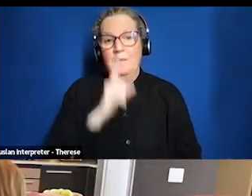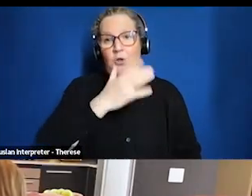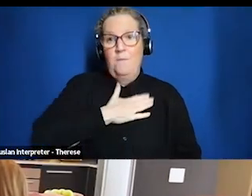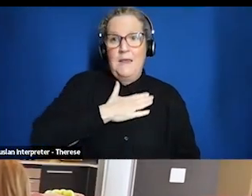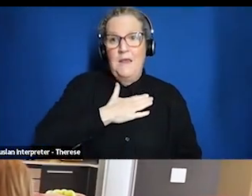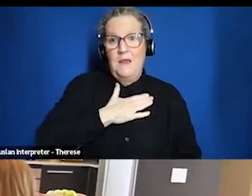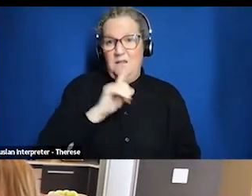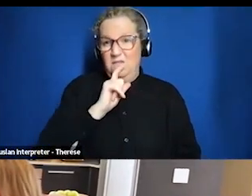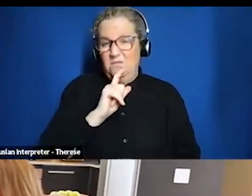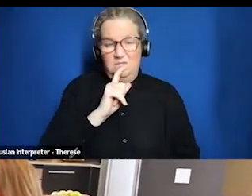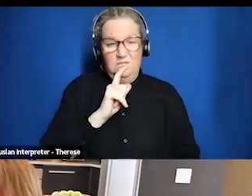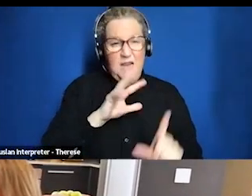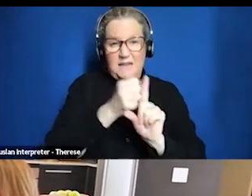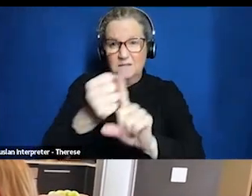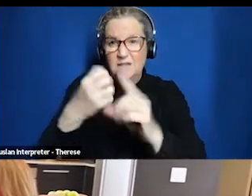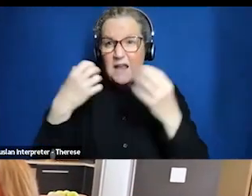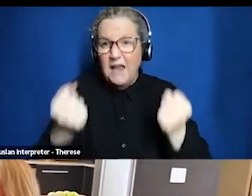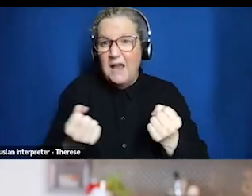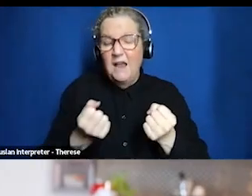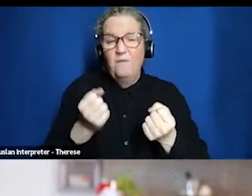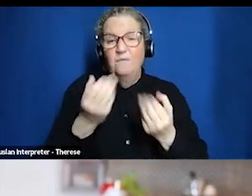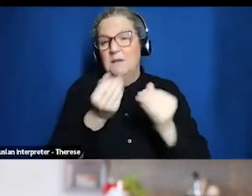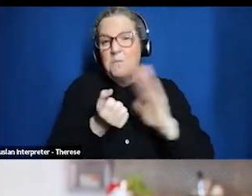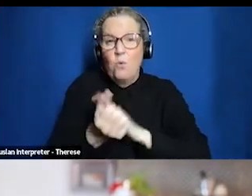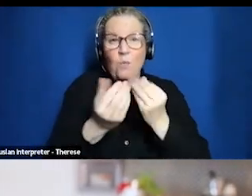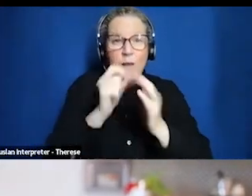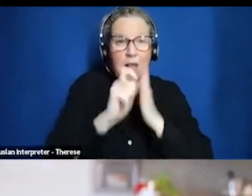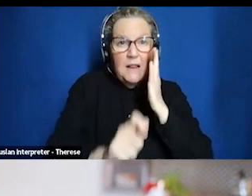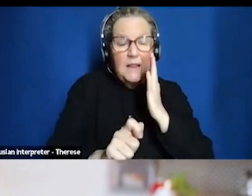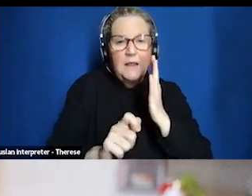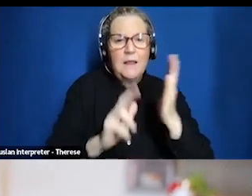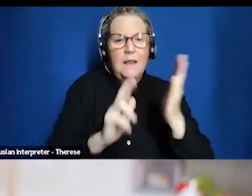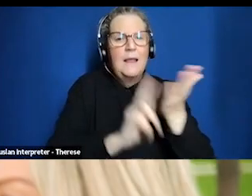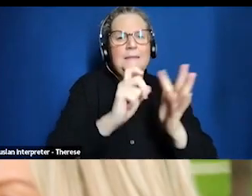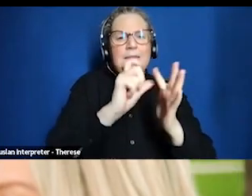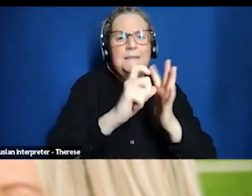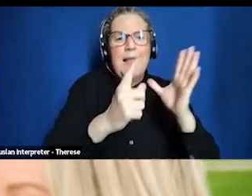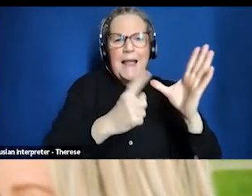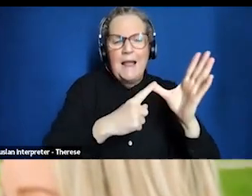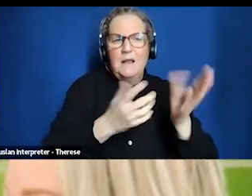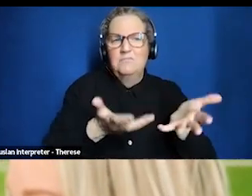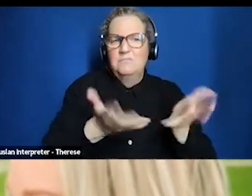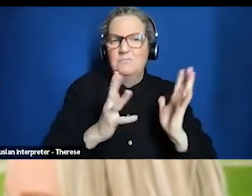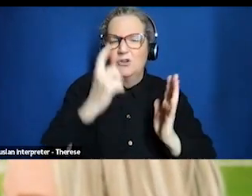People are going to be born with disabilities. So with the NDDA, let's try and get a service system